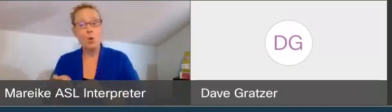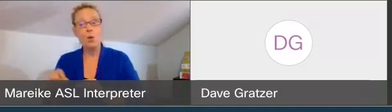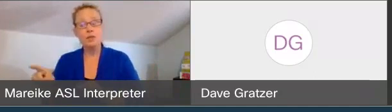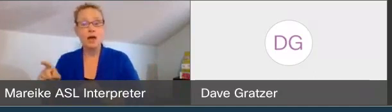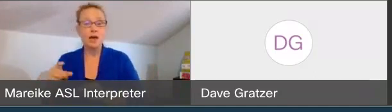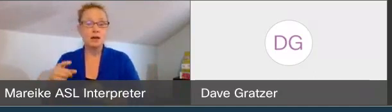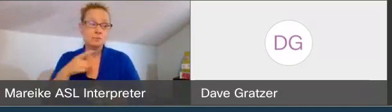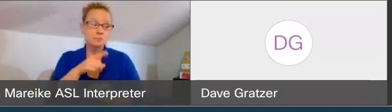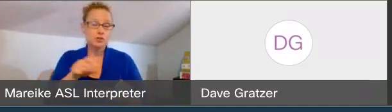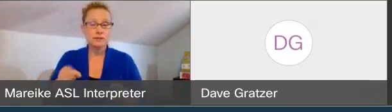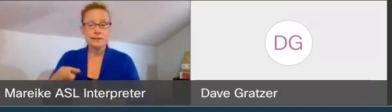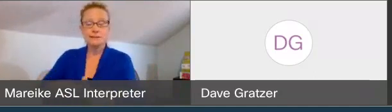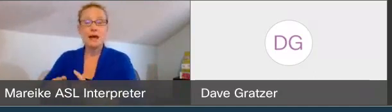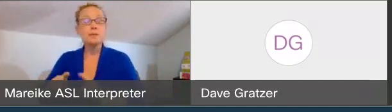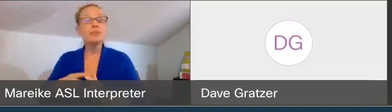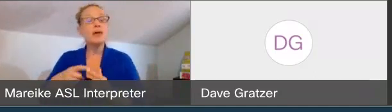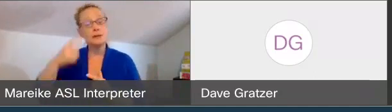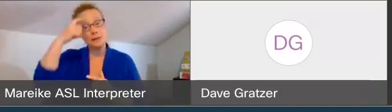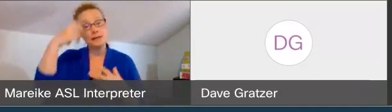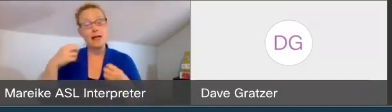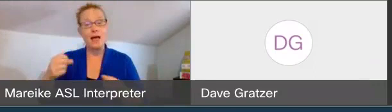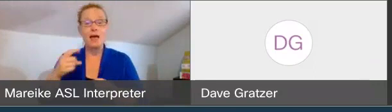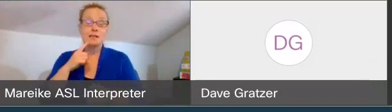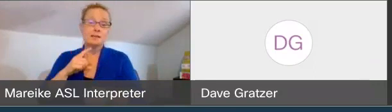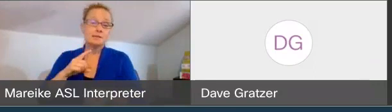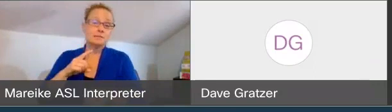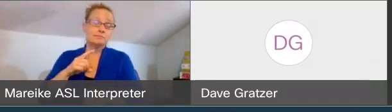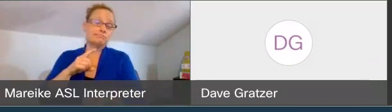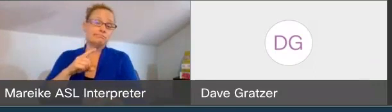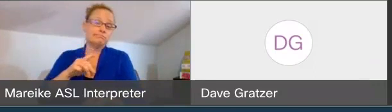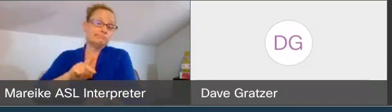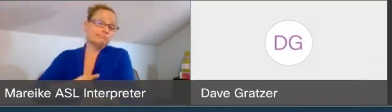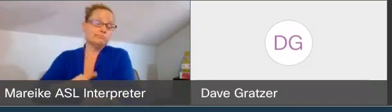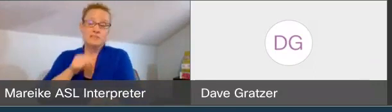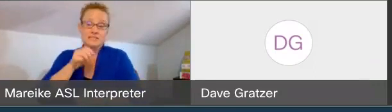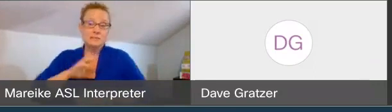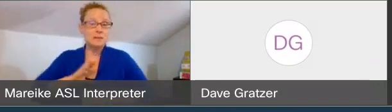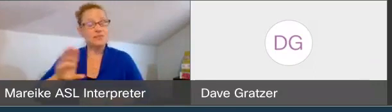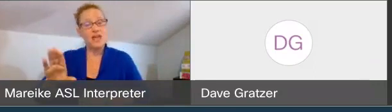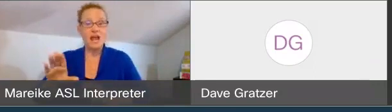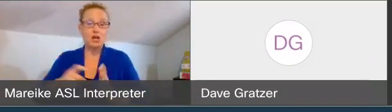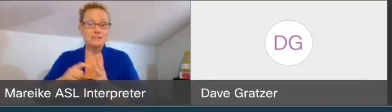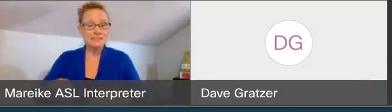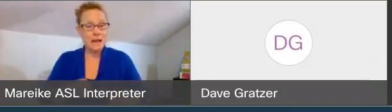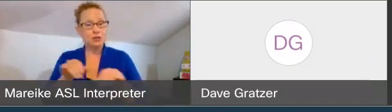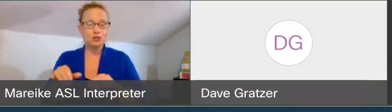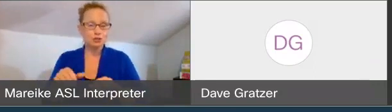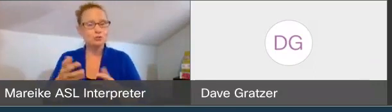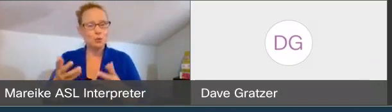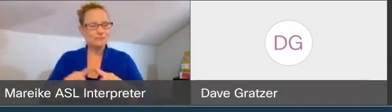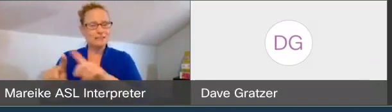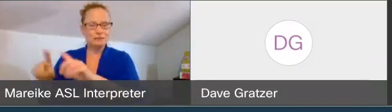mental health provider and it doesn't meet their standards. So I think one thing that particularly